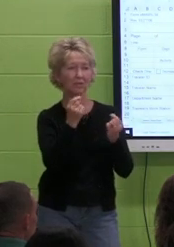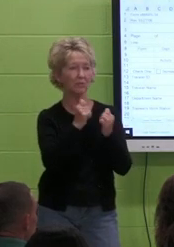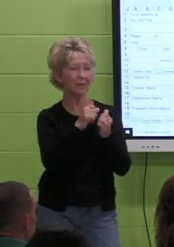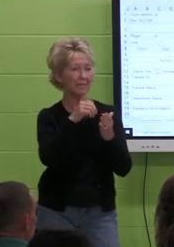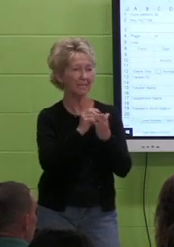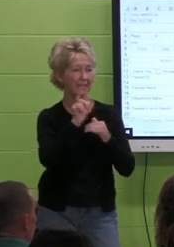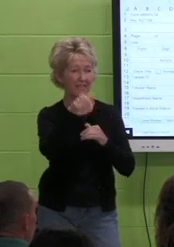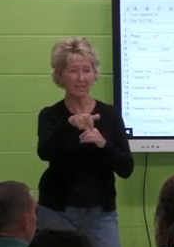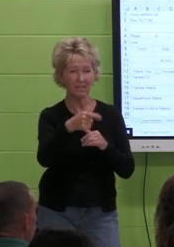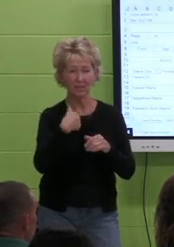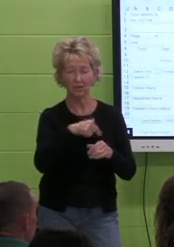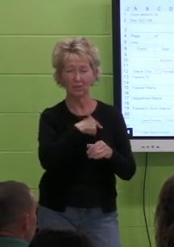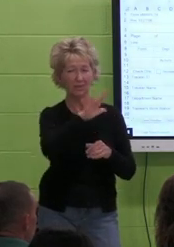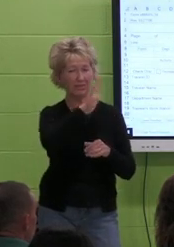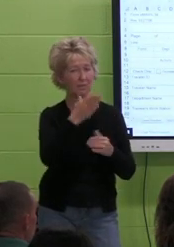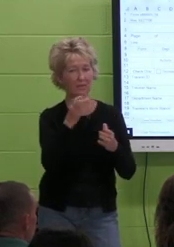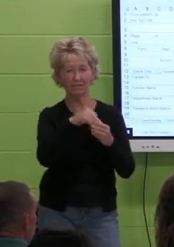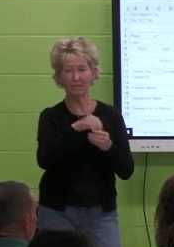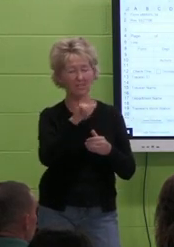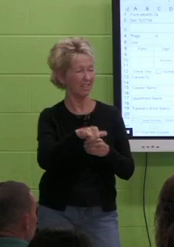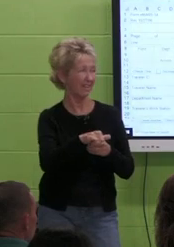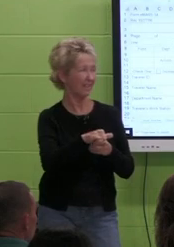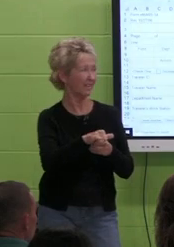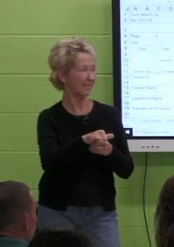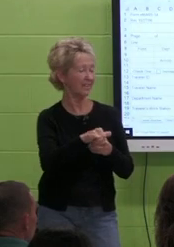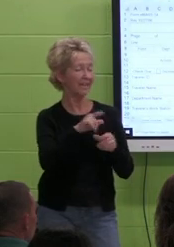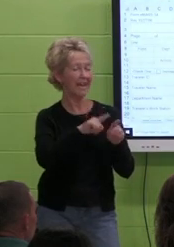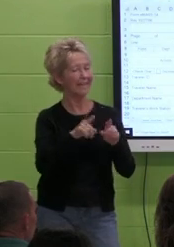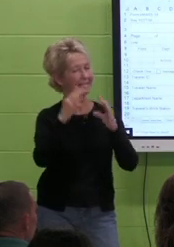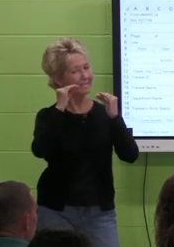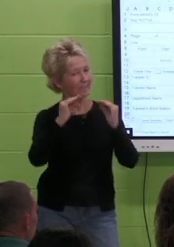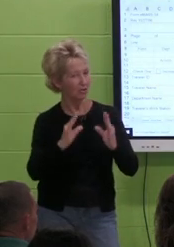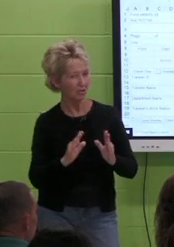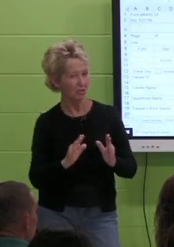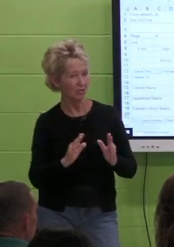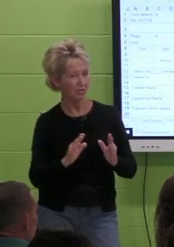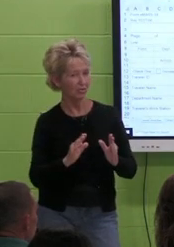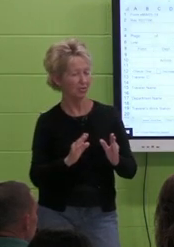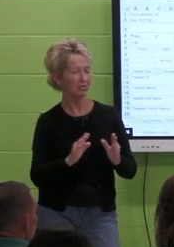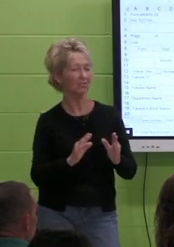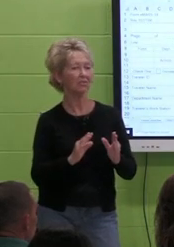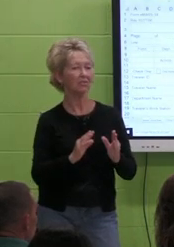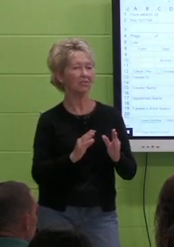we've never been involved in that as teachers okay just the explanation process it's always